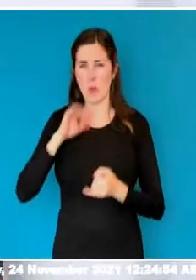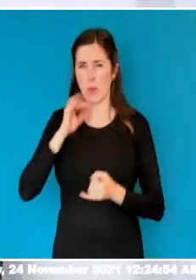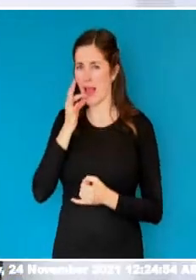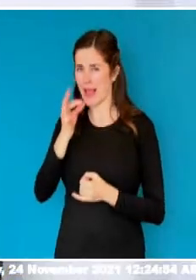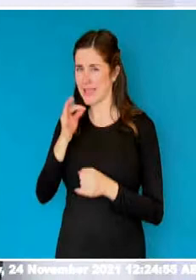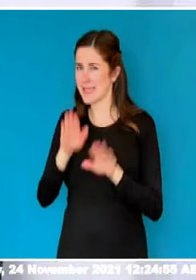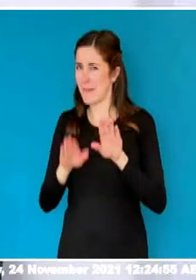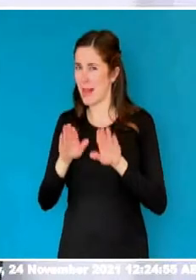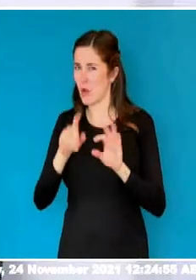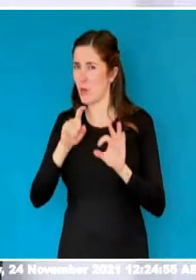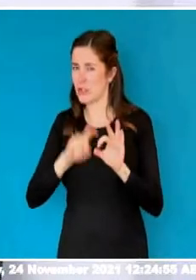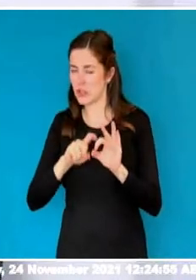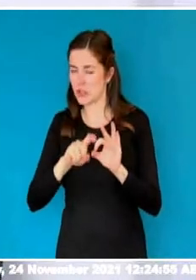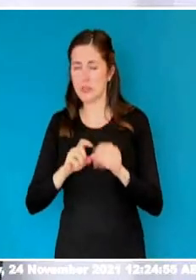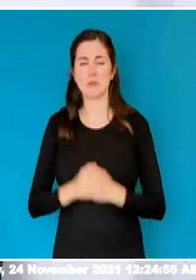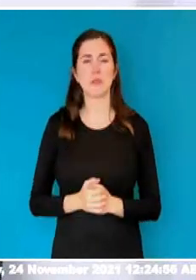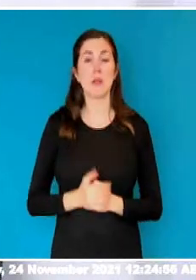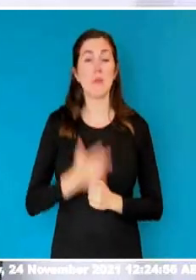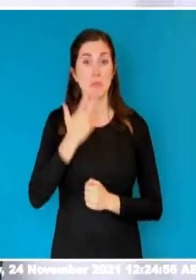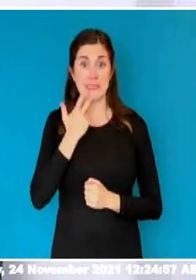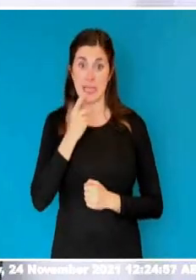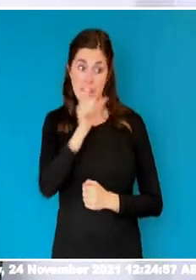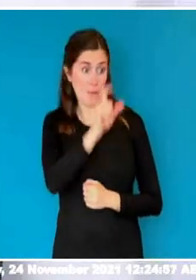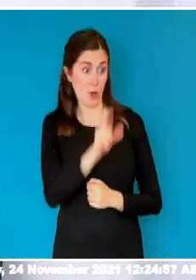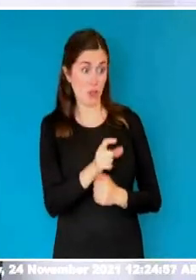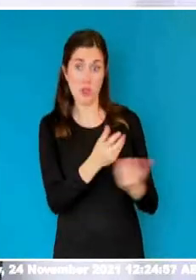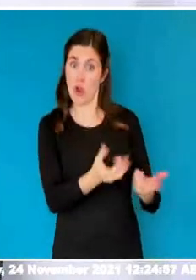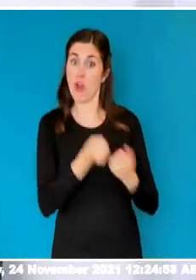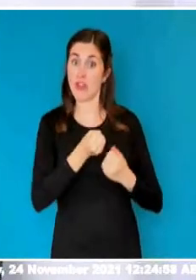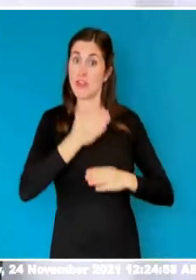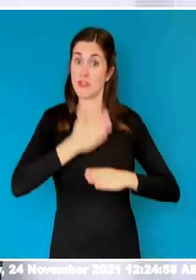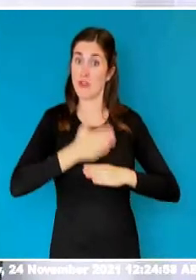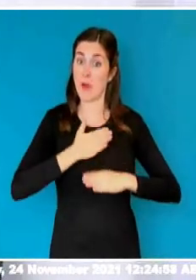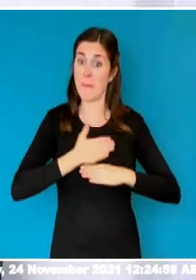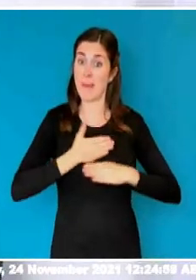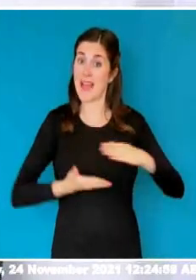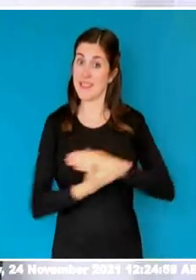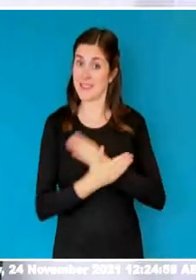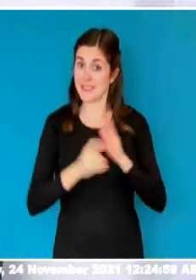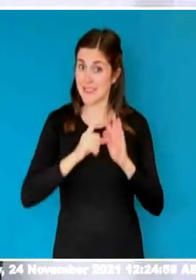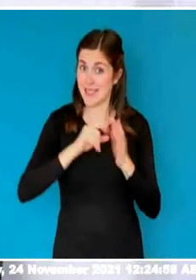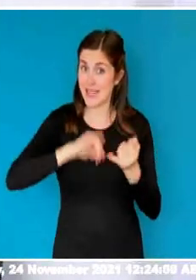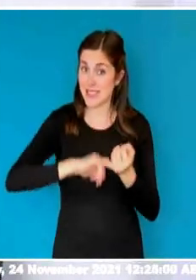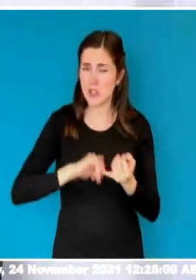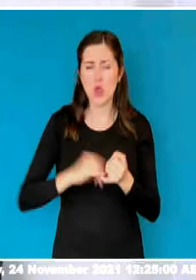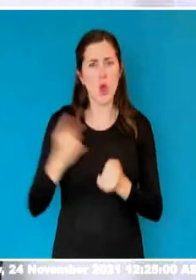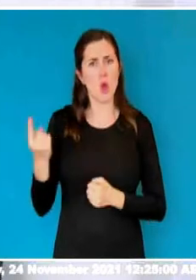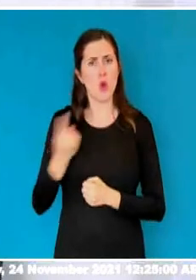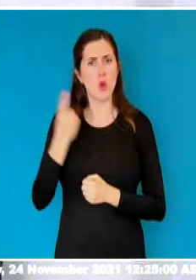When a person is in employment, who makes the decision about the provision of